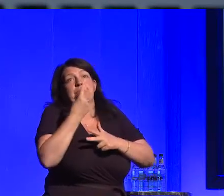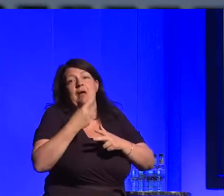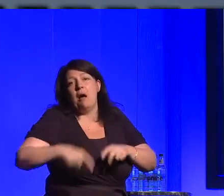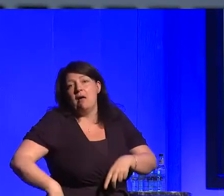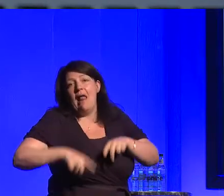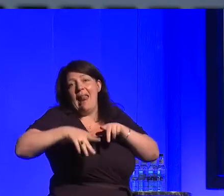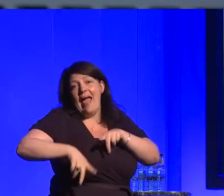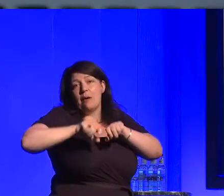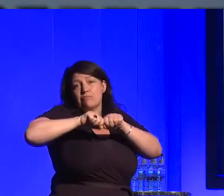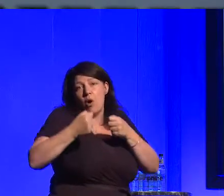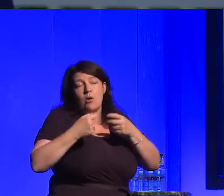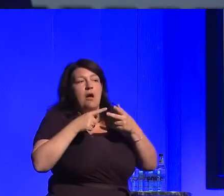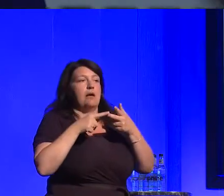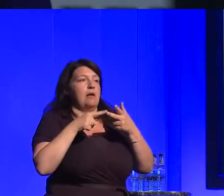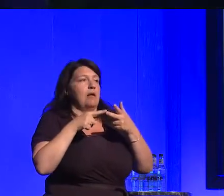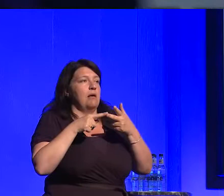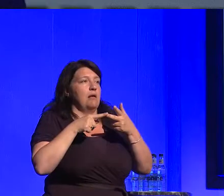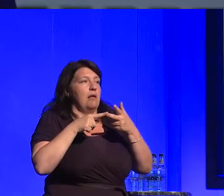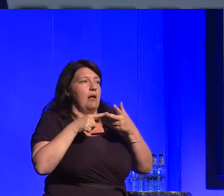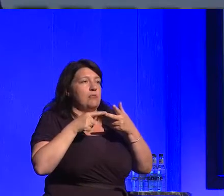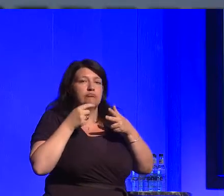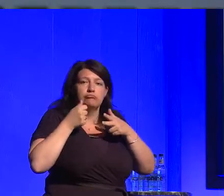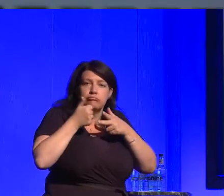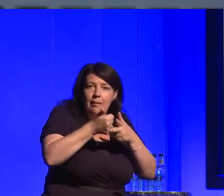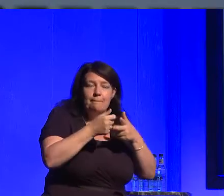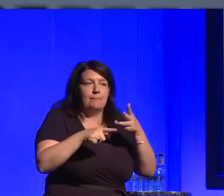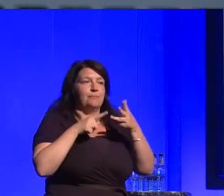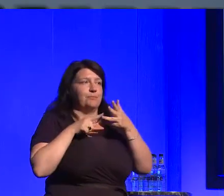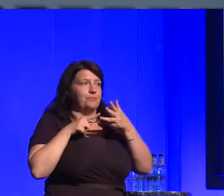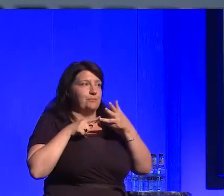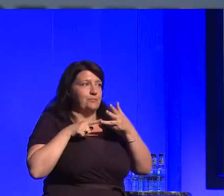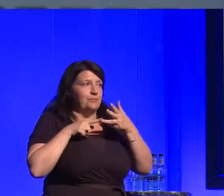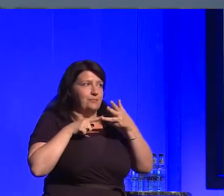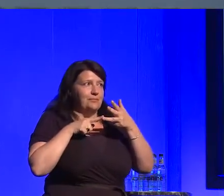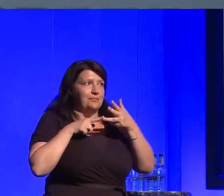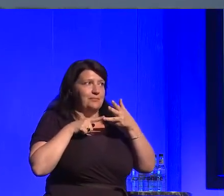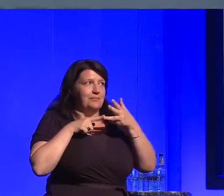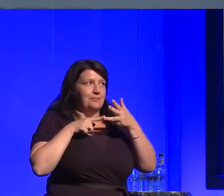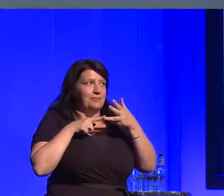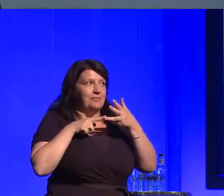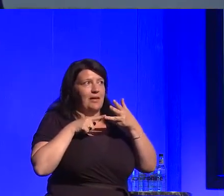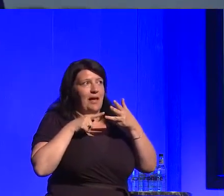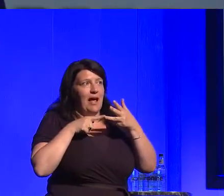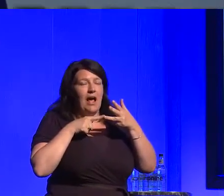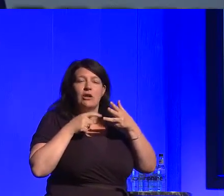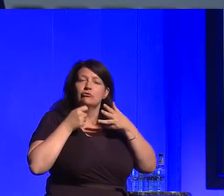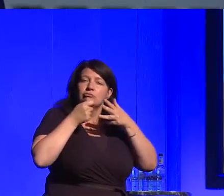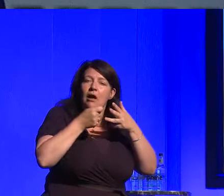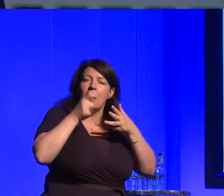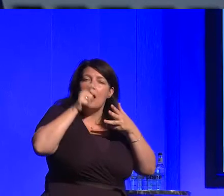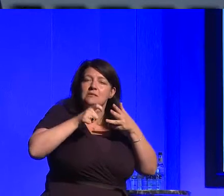Fourthly, it should treat you well, and Tim Kelsey has already alluded to customer service.